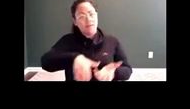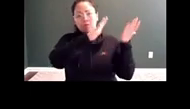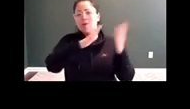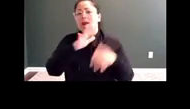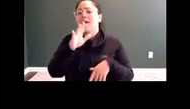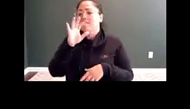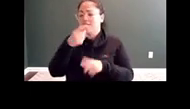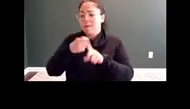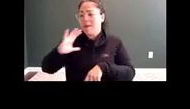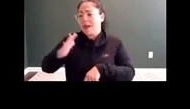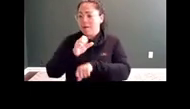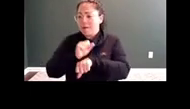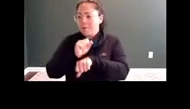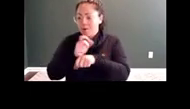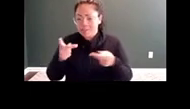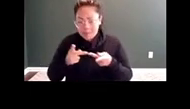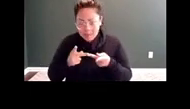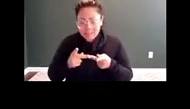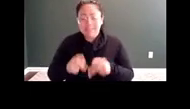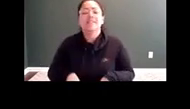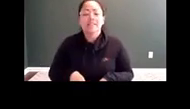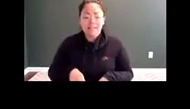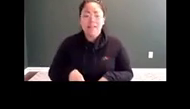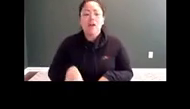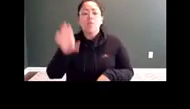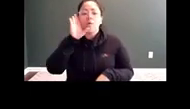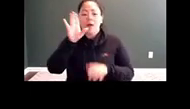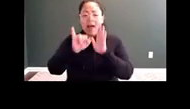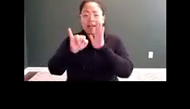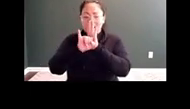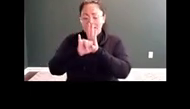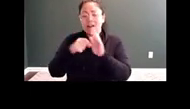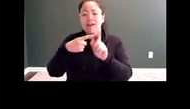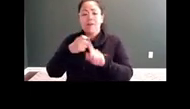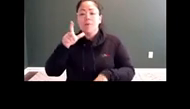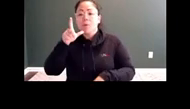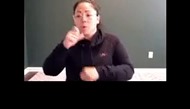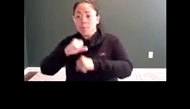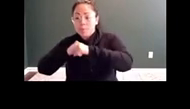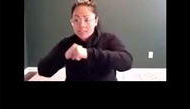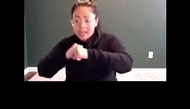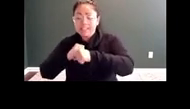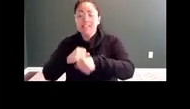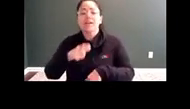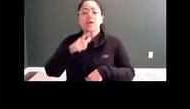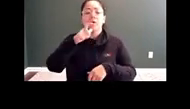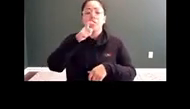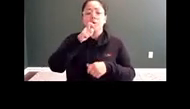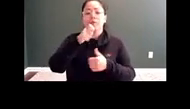of national origin discrimination so that we have a working knowledge of who's protected under national origin discrimination,